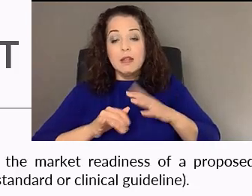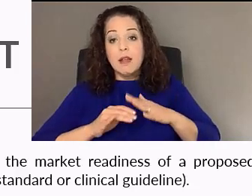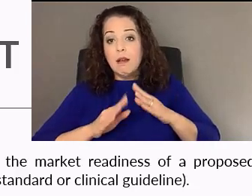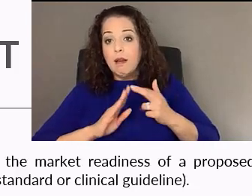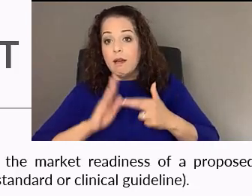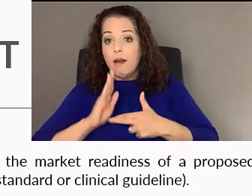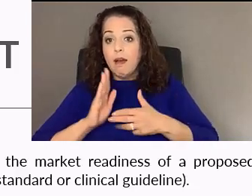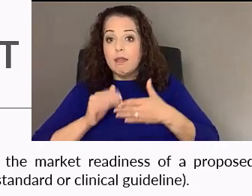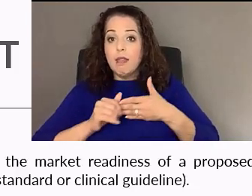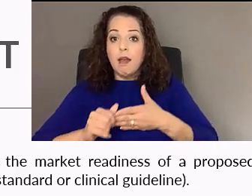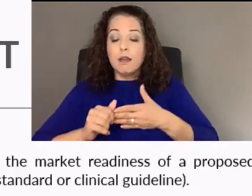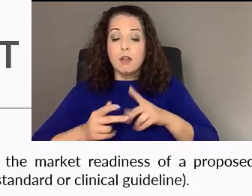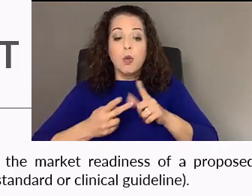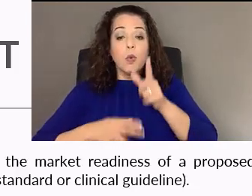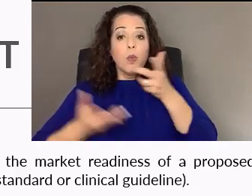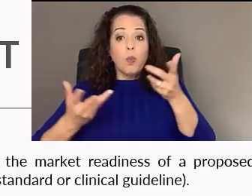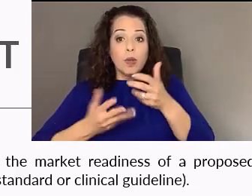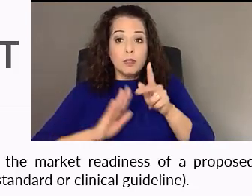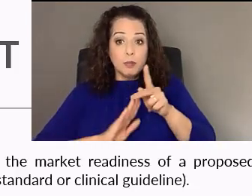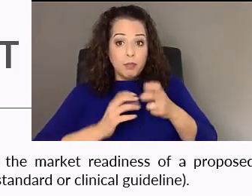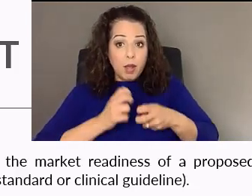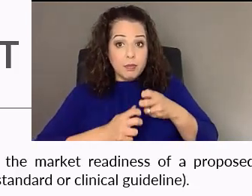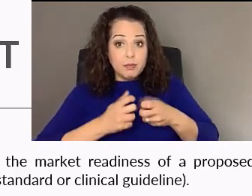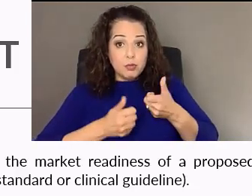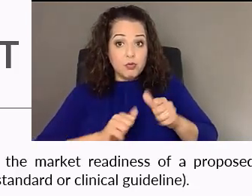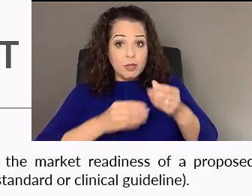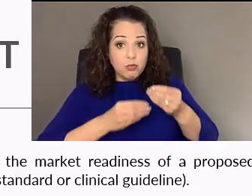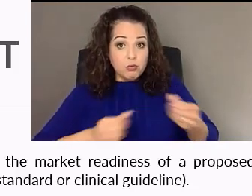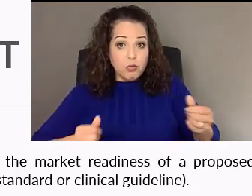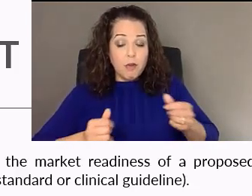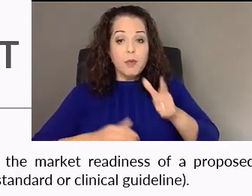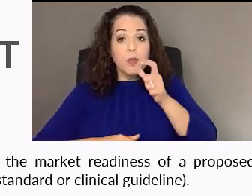Who are your stakeholders? What is your solution?